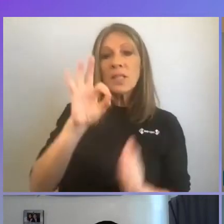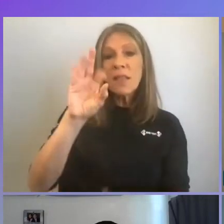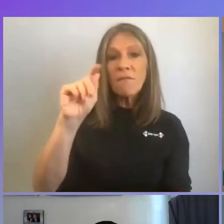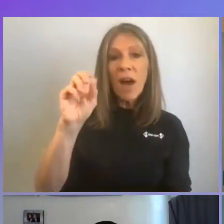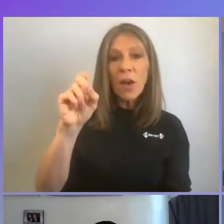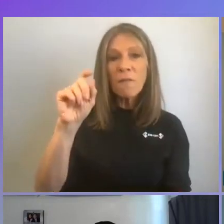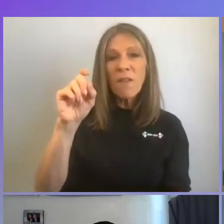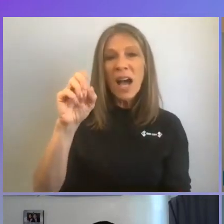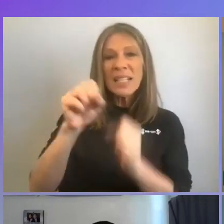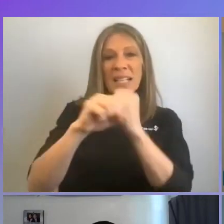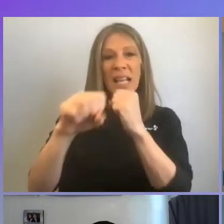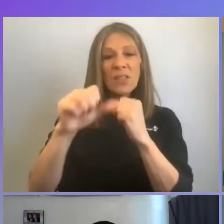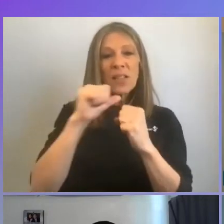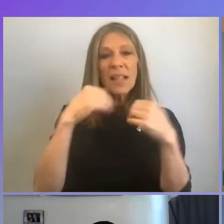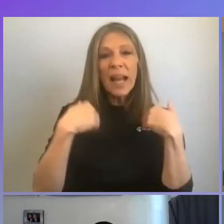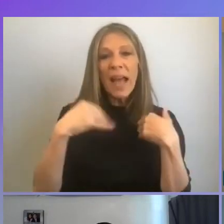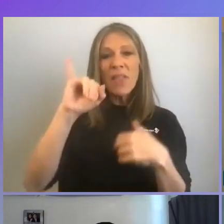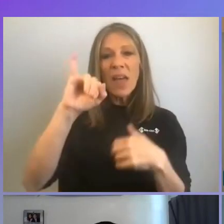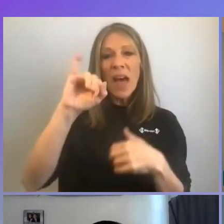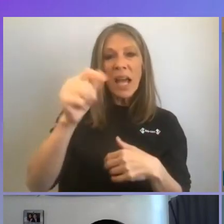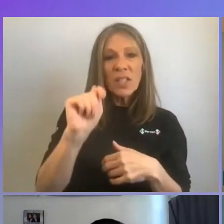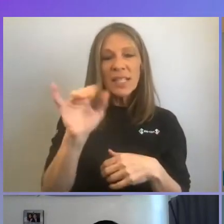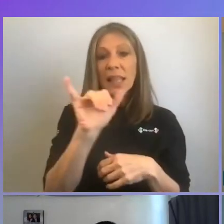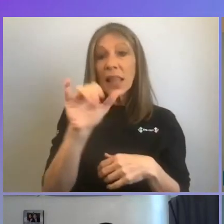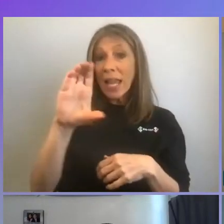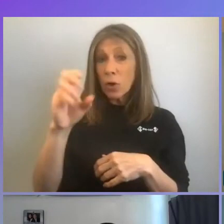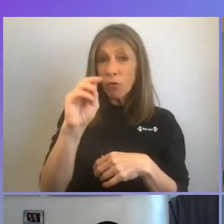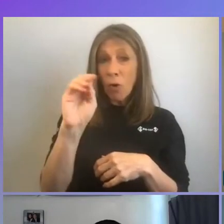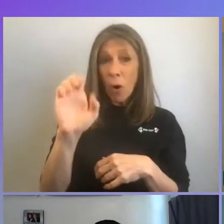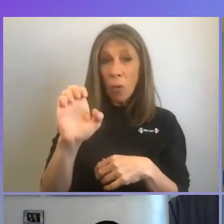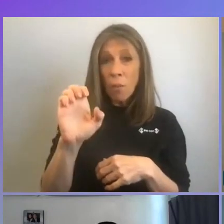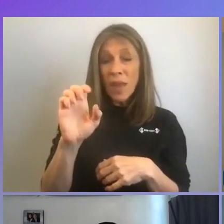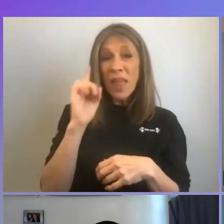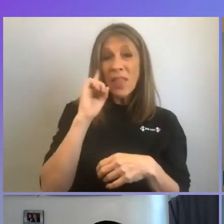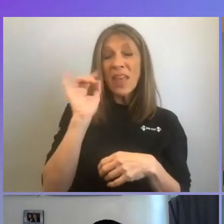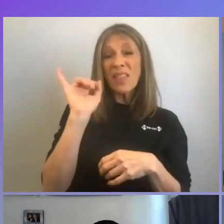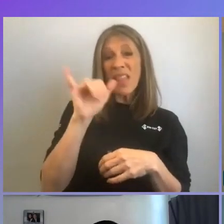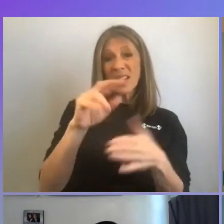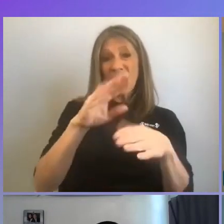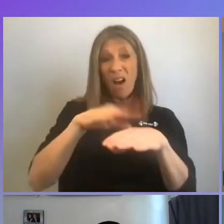have the IG like Chrome does, and then wonder if that's intentional. Yeah, unfortunately, due to lack of